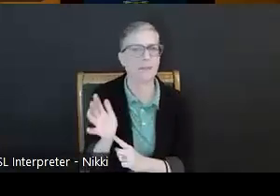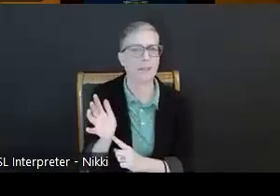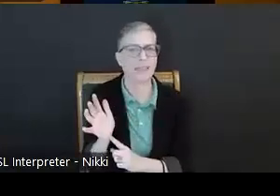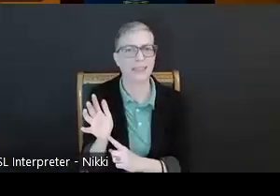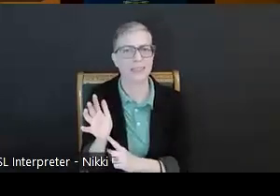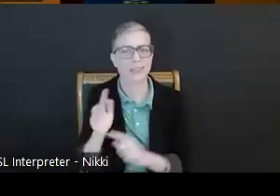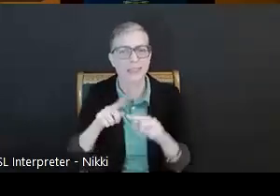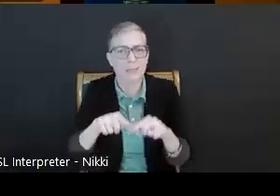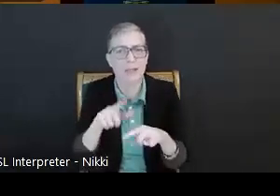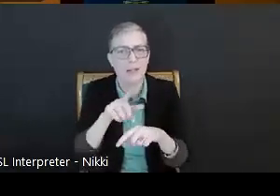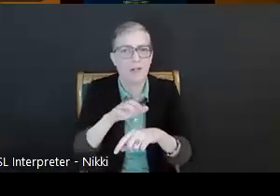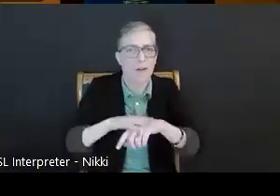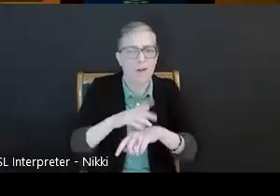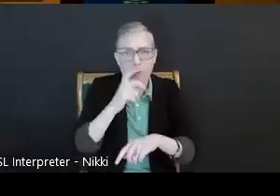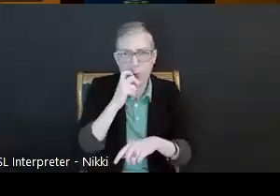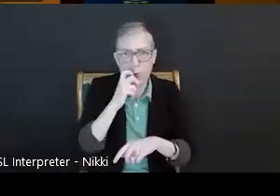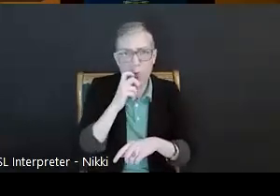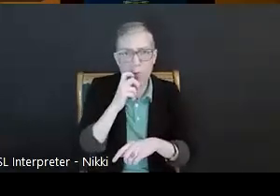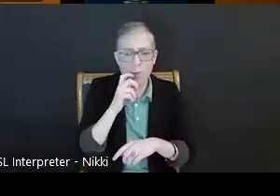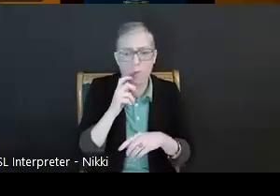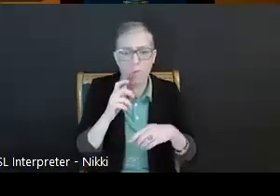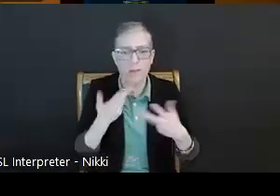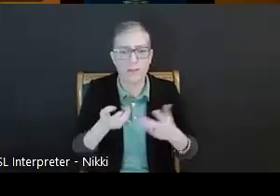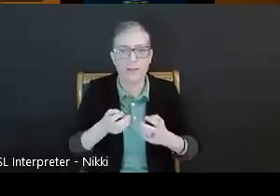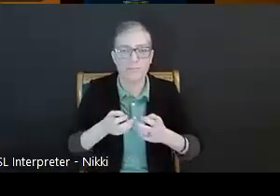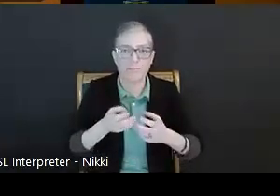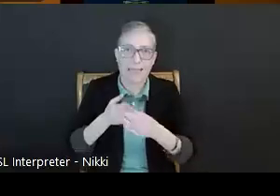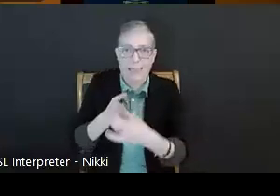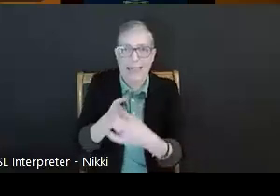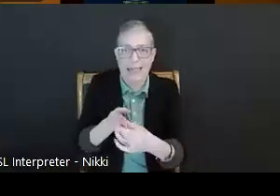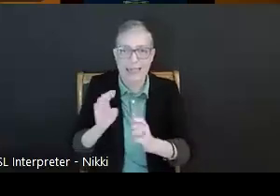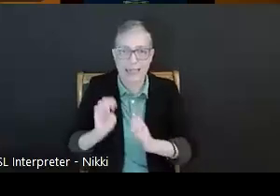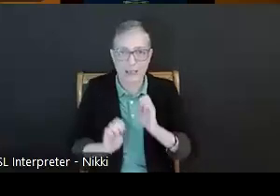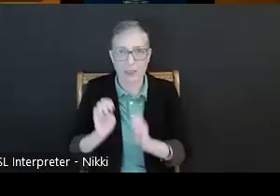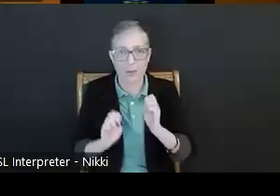in that respect it kind of gives a chance for each diet to to tailor the intervention to each